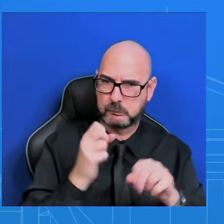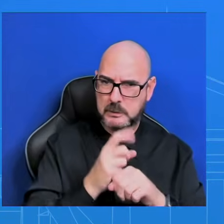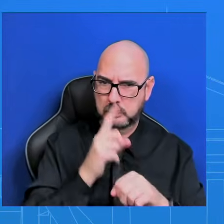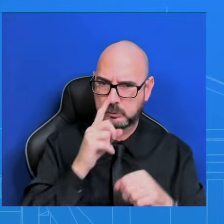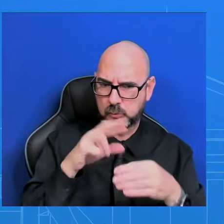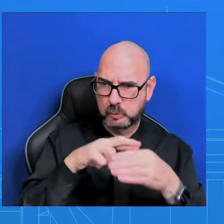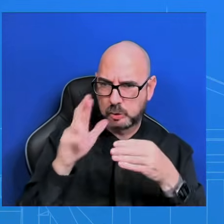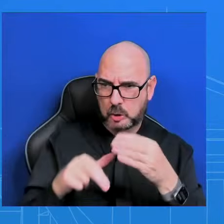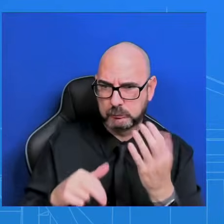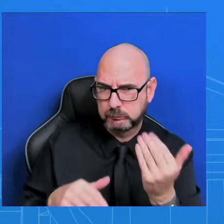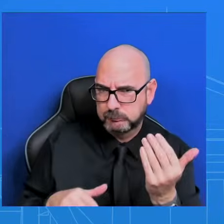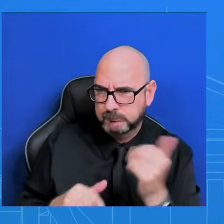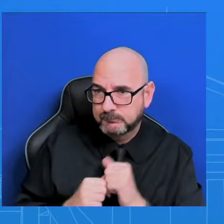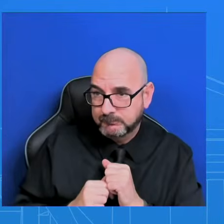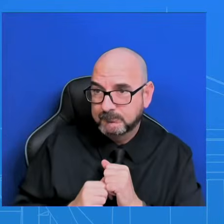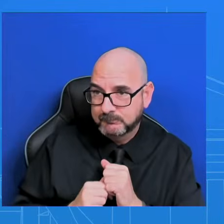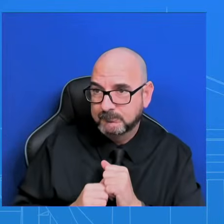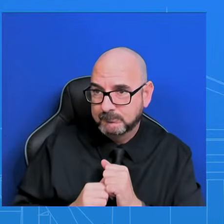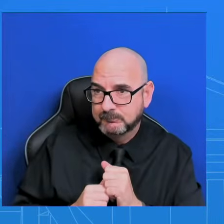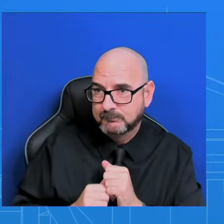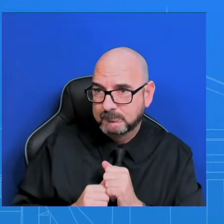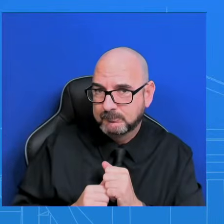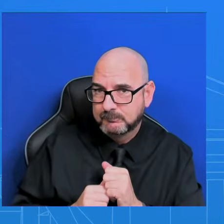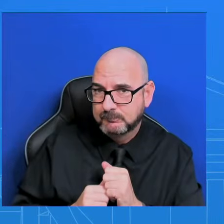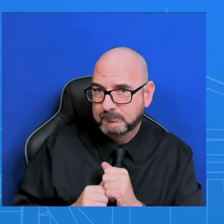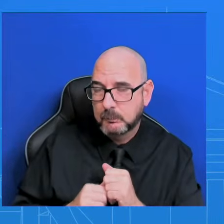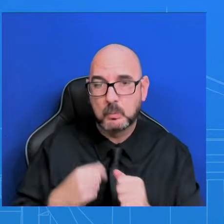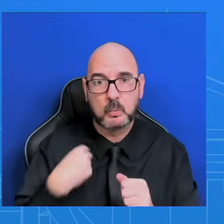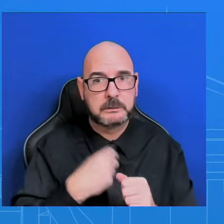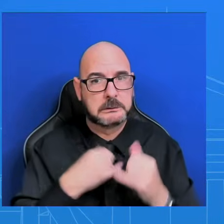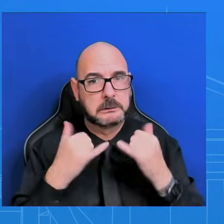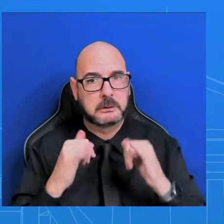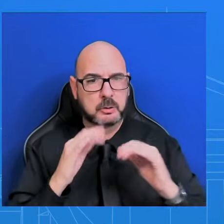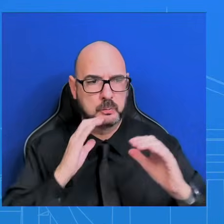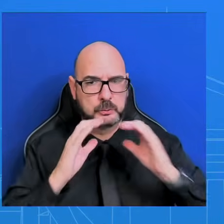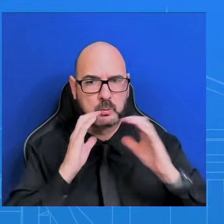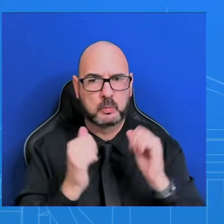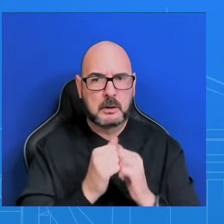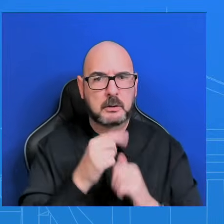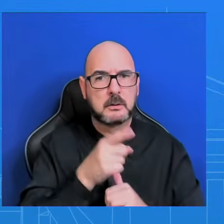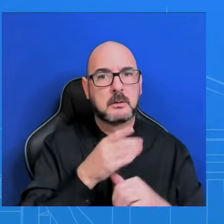actively about post-conflict Gaza and what governance there needs to look like